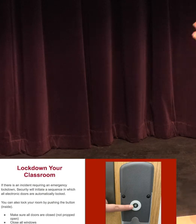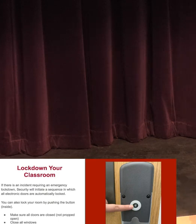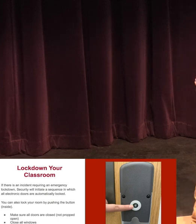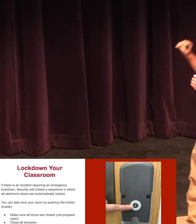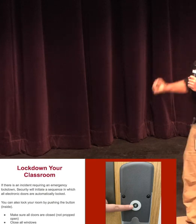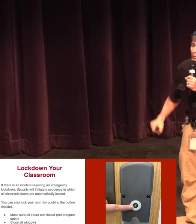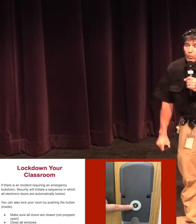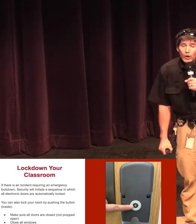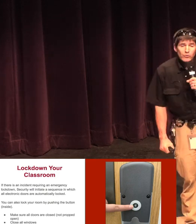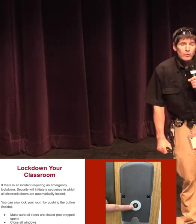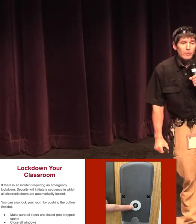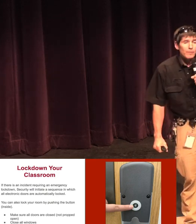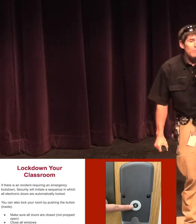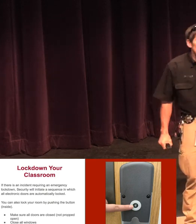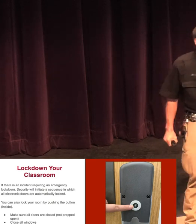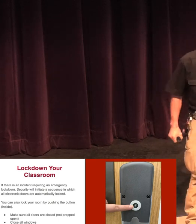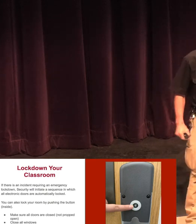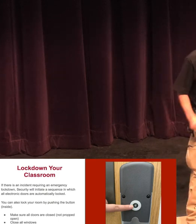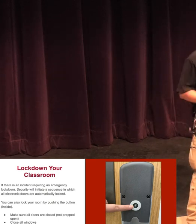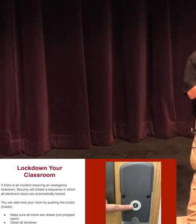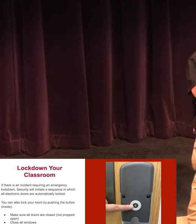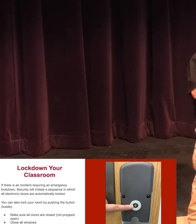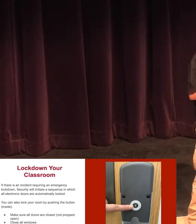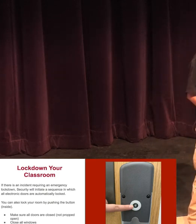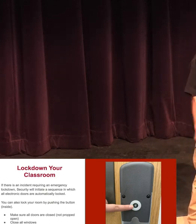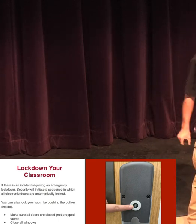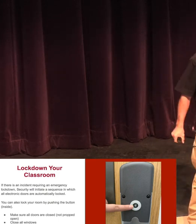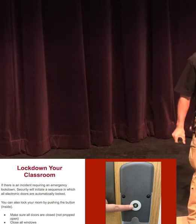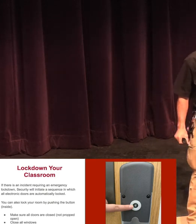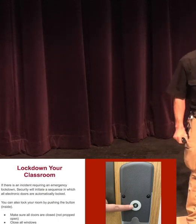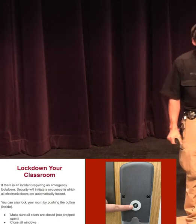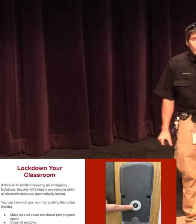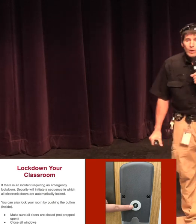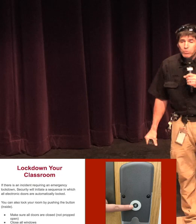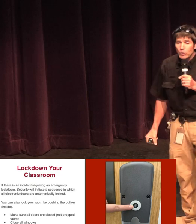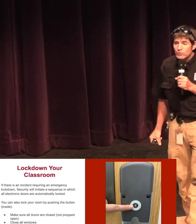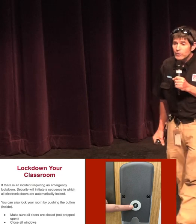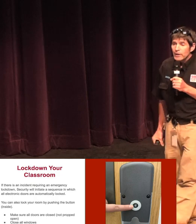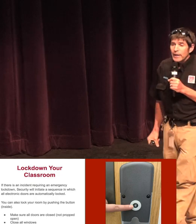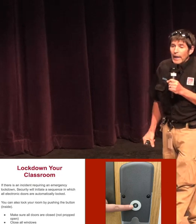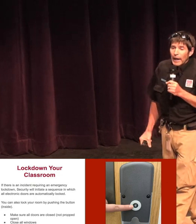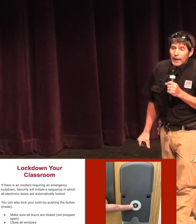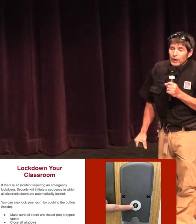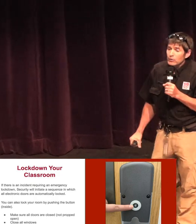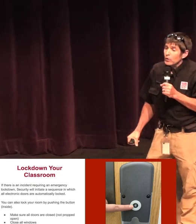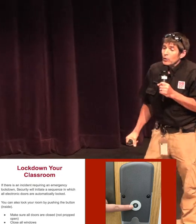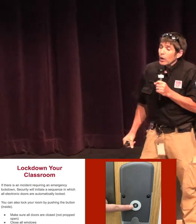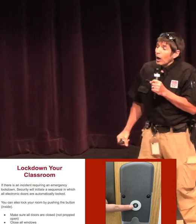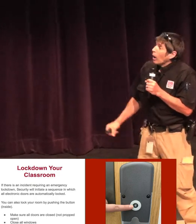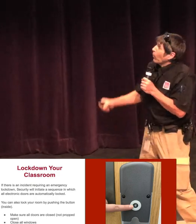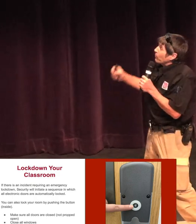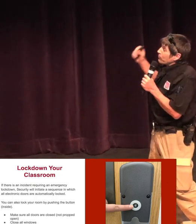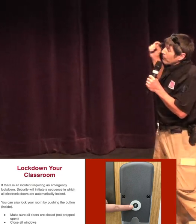from being accidentally locked as students push their way out. So that white washer, it kind of highlights the button that